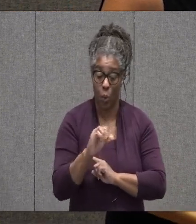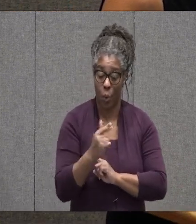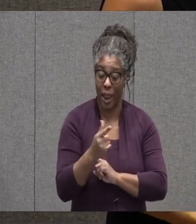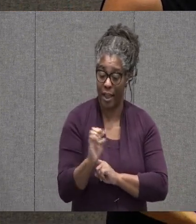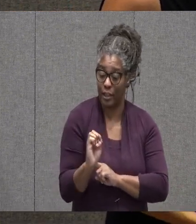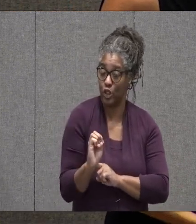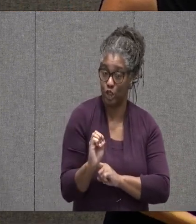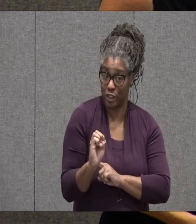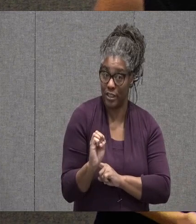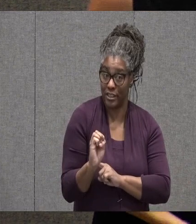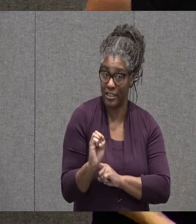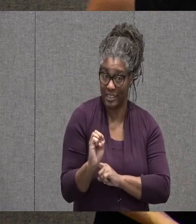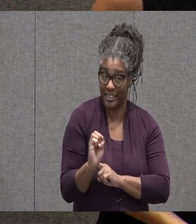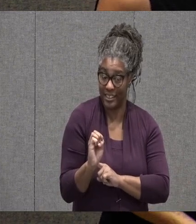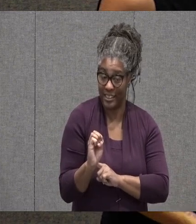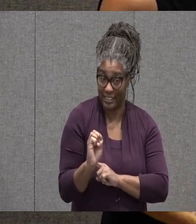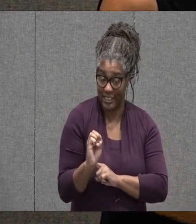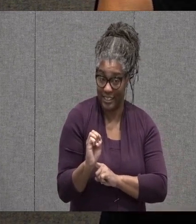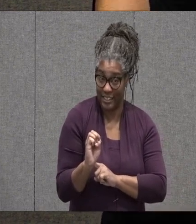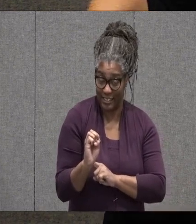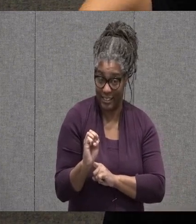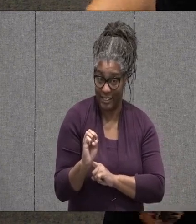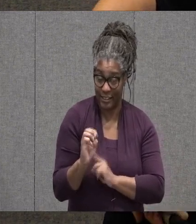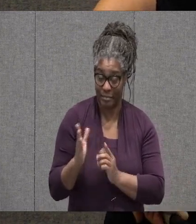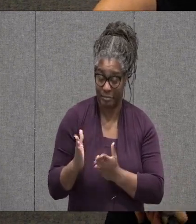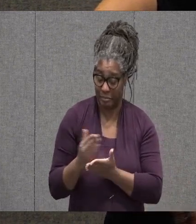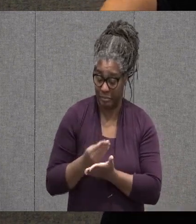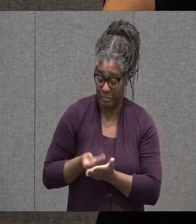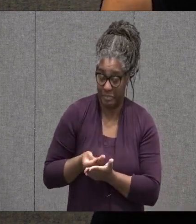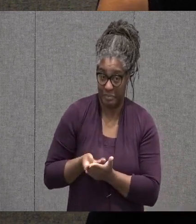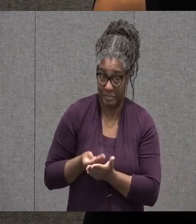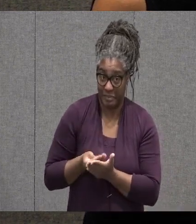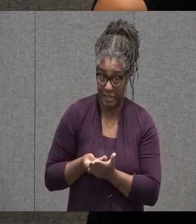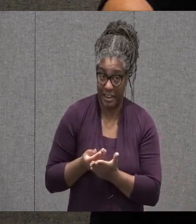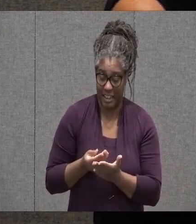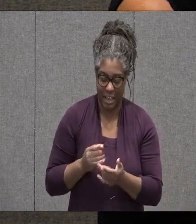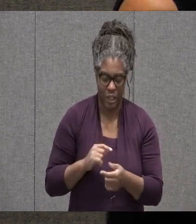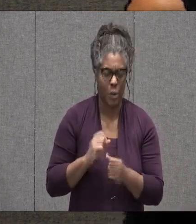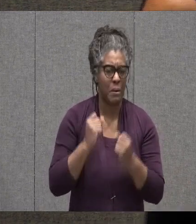That's another synonym for income. Hm, so many great synonyms.